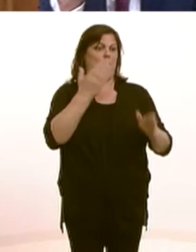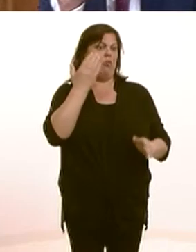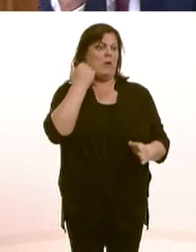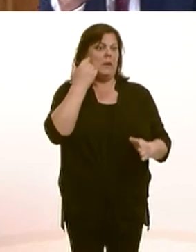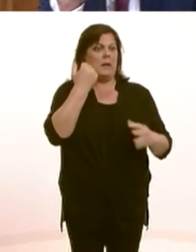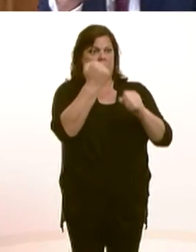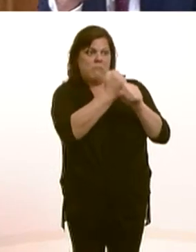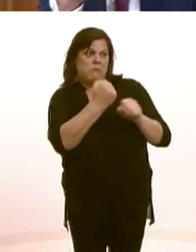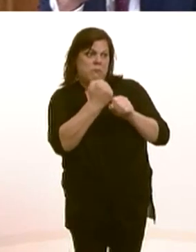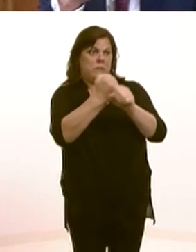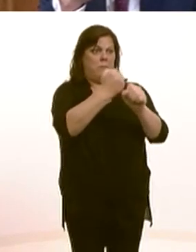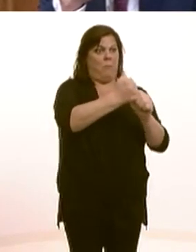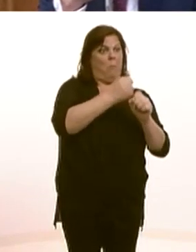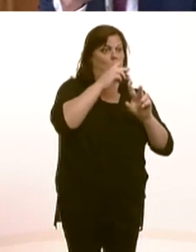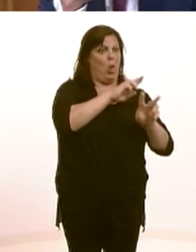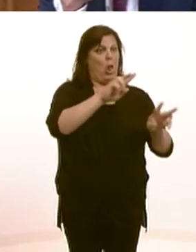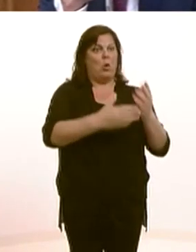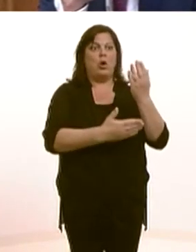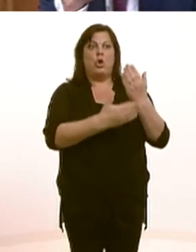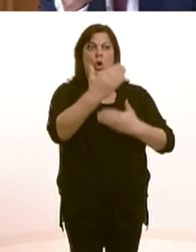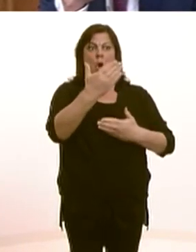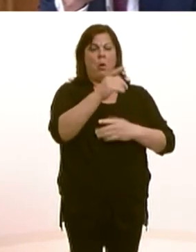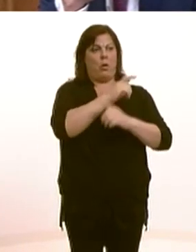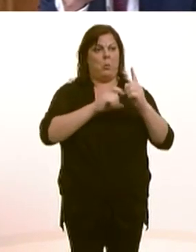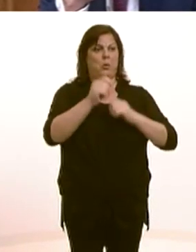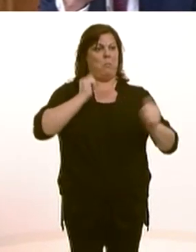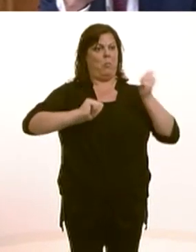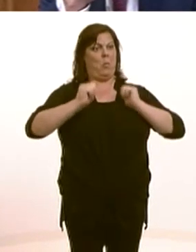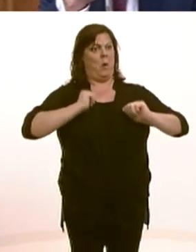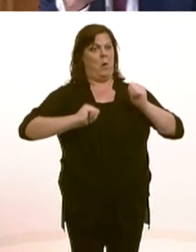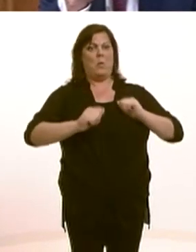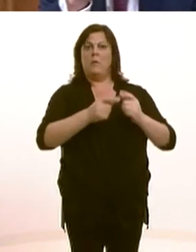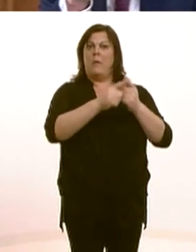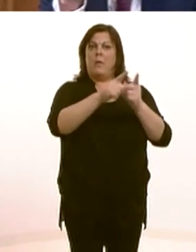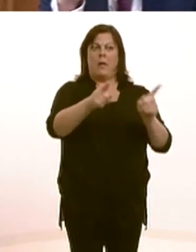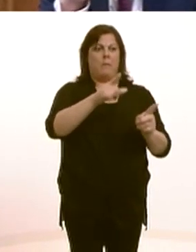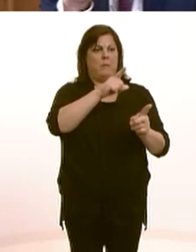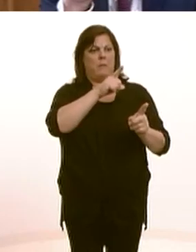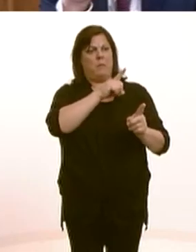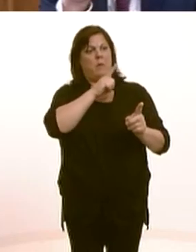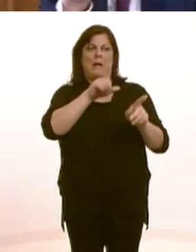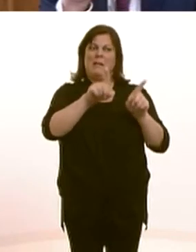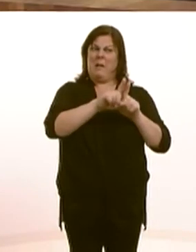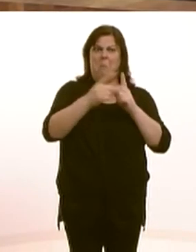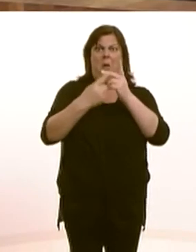communities are very proud of. They are examples of libraries that have been refurbished or rebuilt across the whole of Wales.